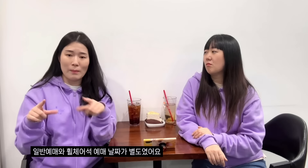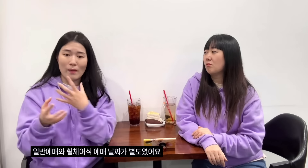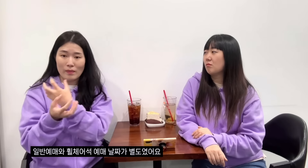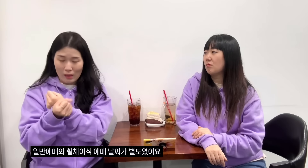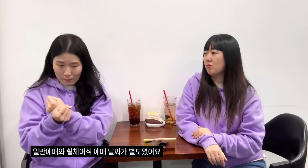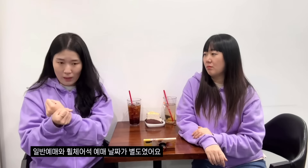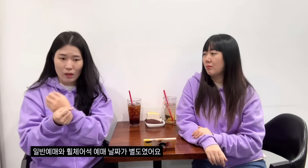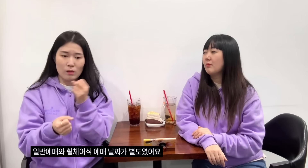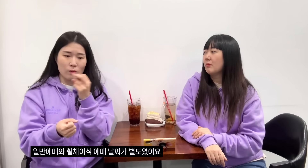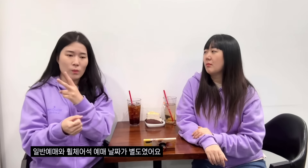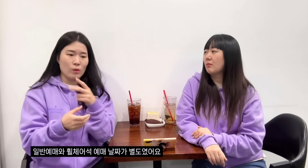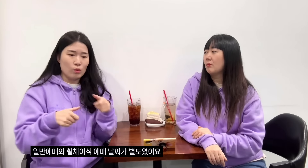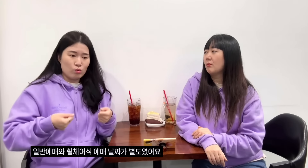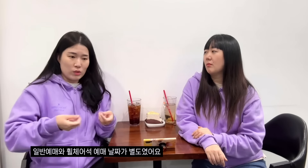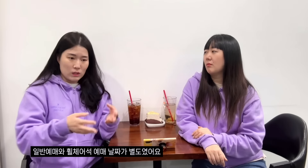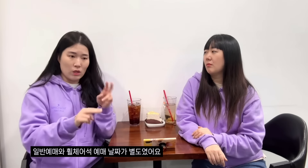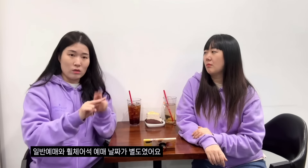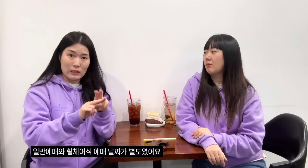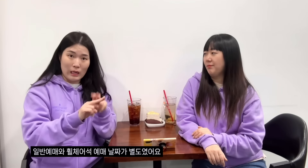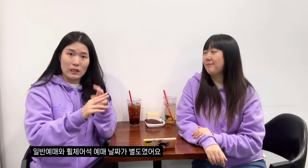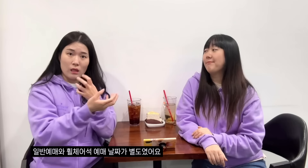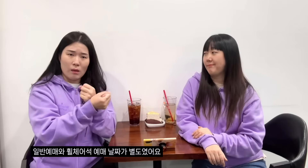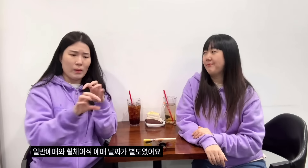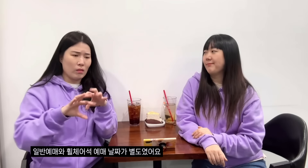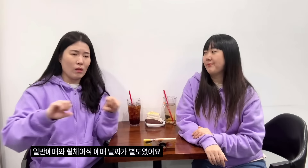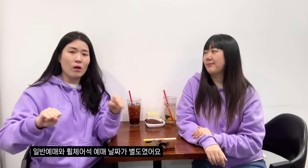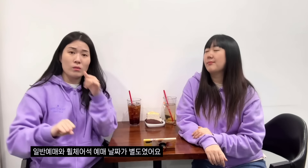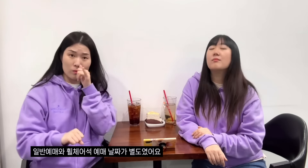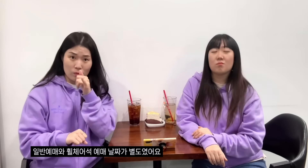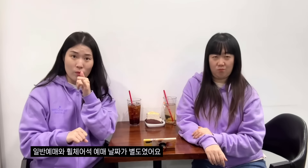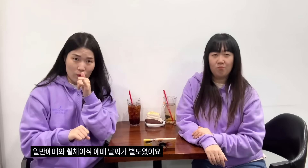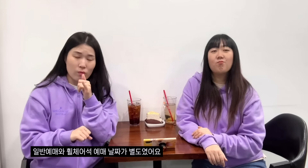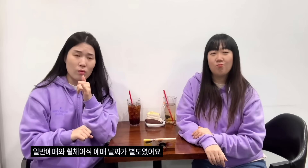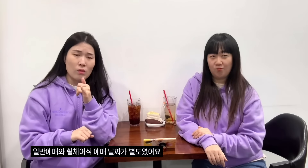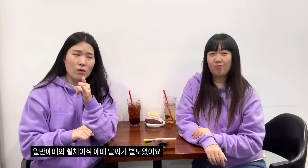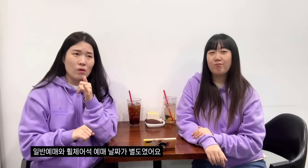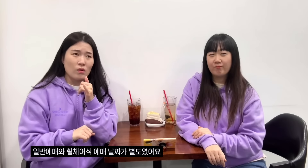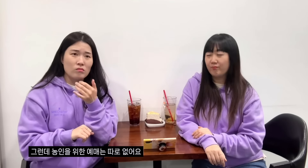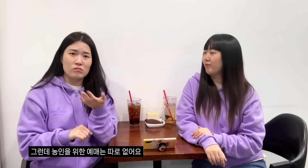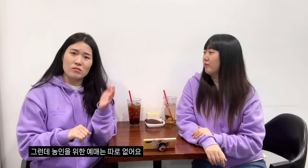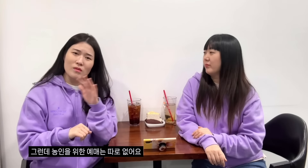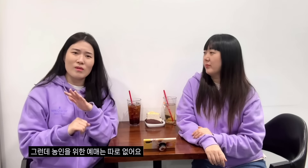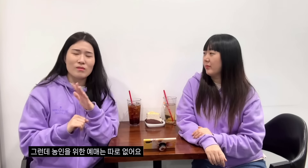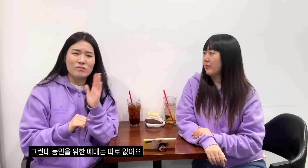The general reservation and wheelchair seat reservation dates were separate.